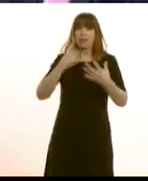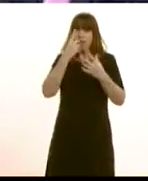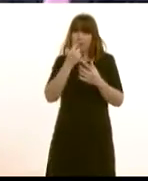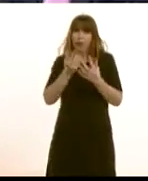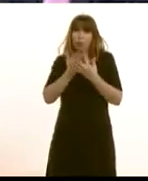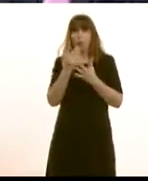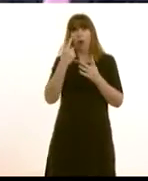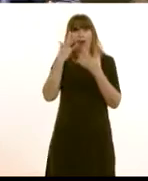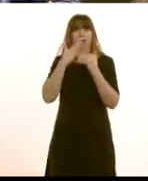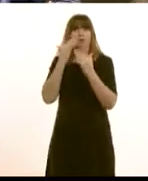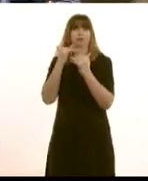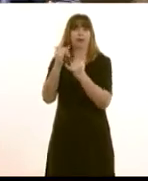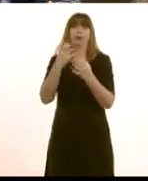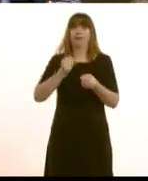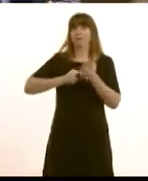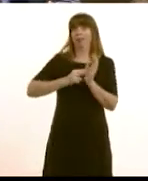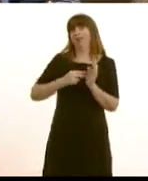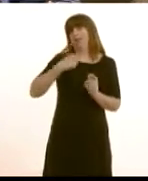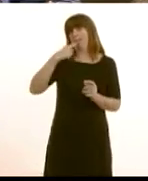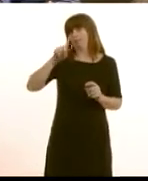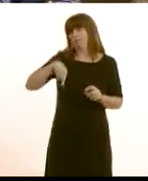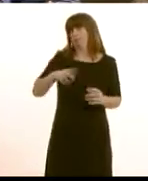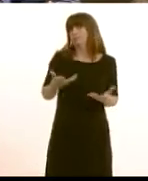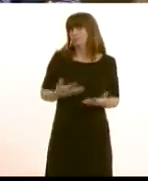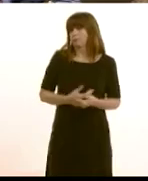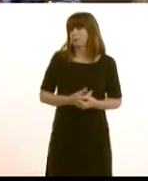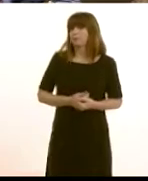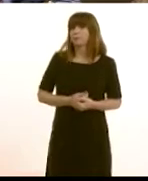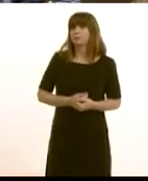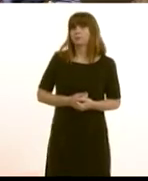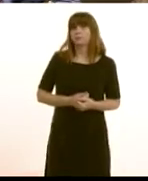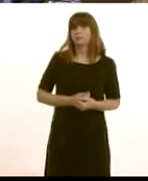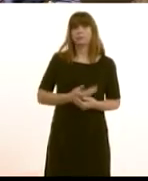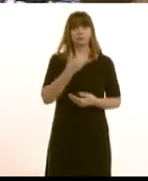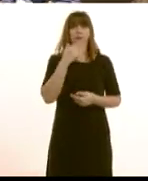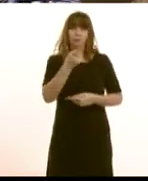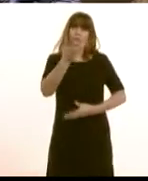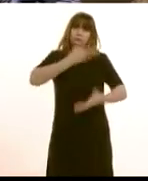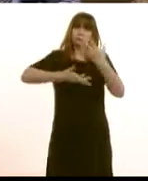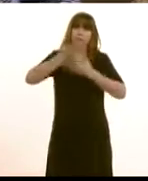ddatganiad am y ddarpariaeth iechyd i bobl sydd ‚ hemoffilia yng Nghymru? OAQ(4)2685(FM)[R]